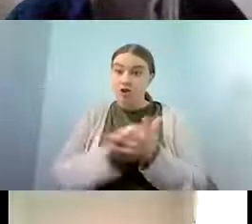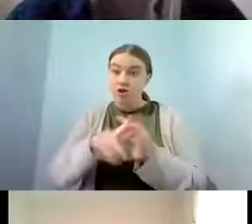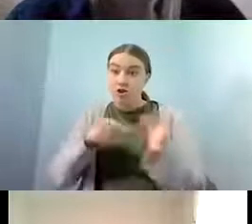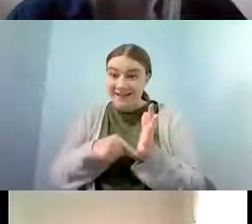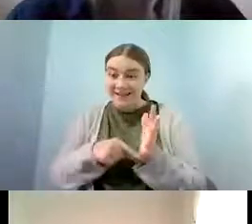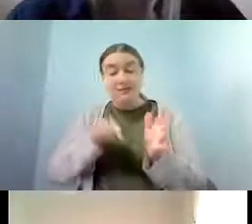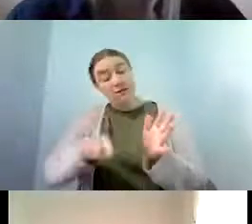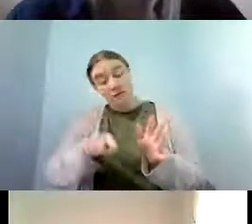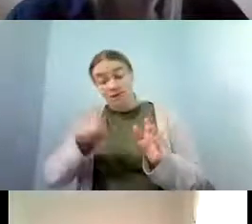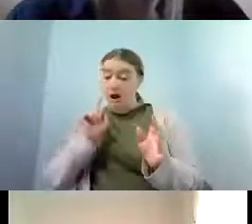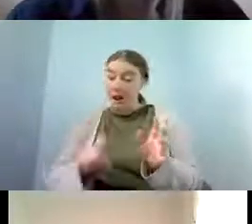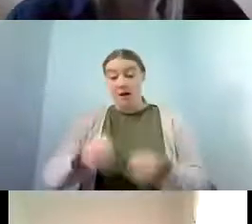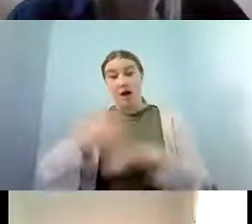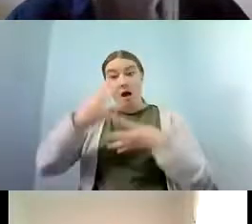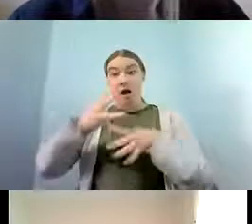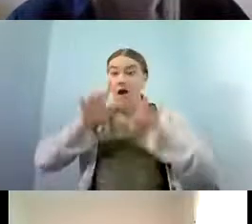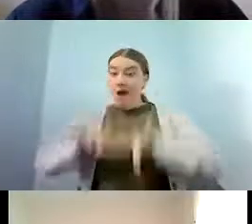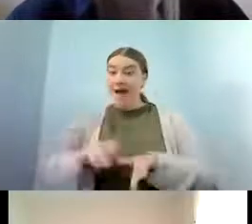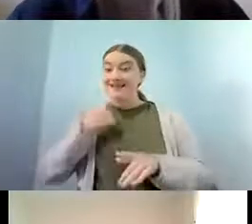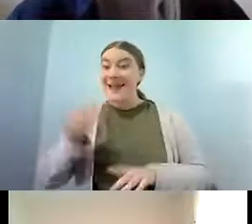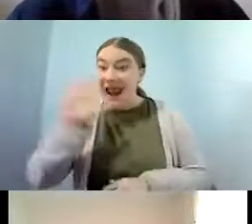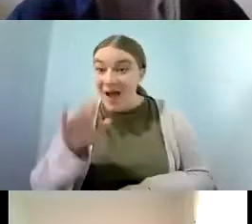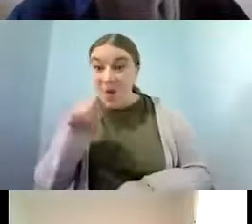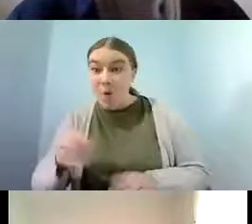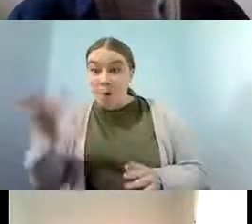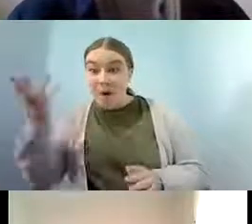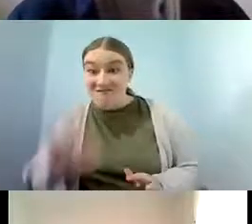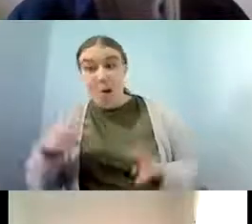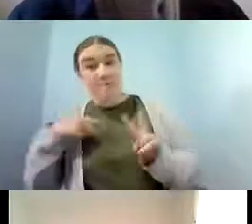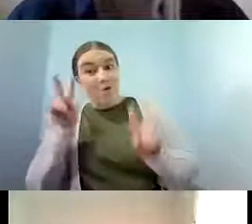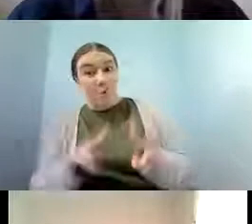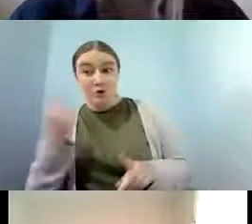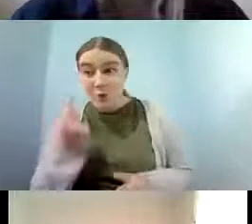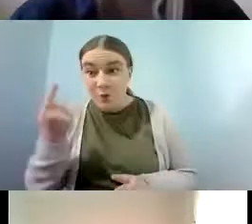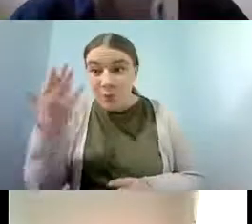you're joining from um i'll be monitoring that if you have any technical questions and posting